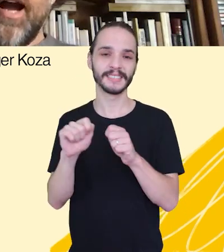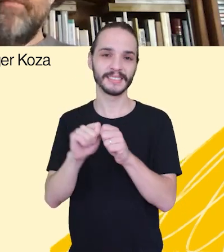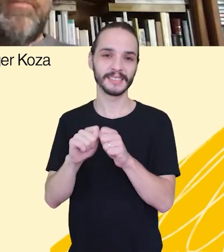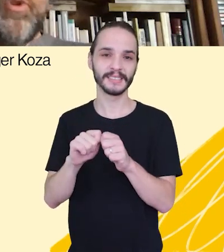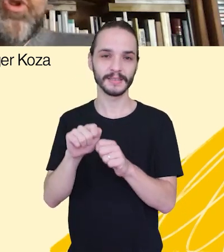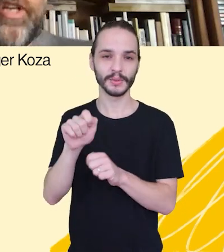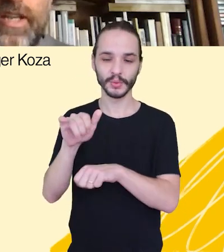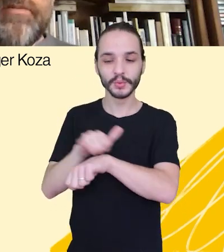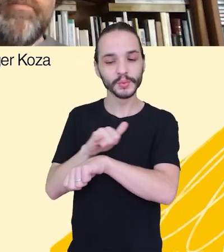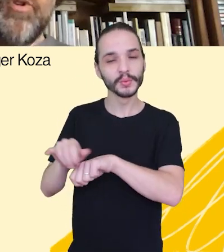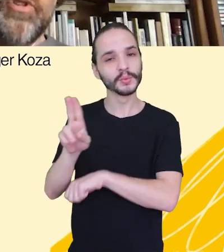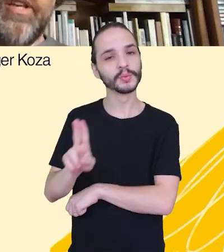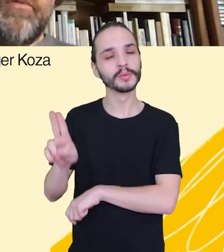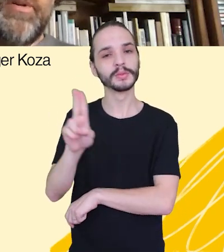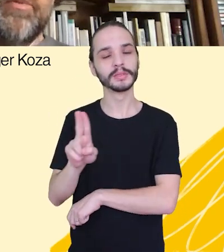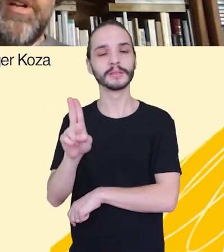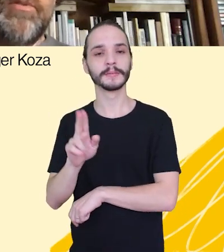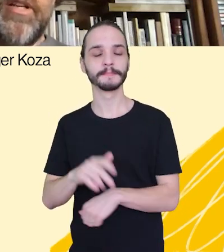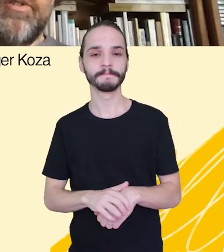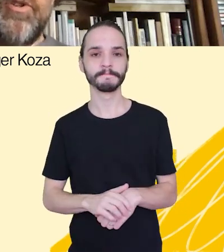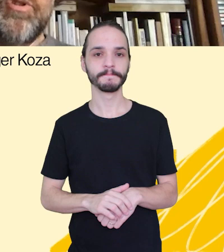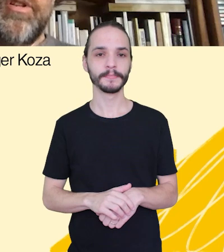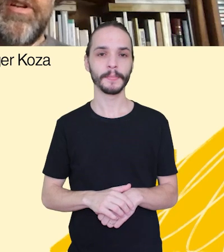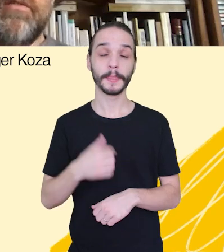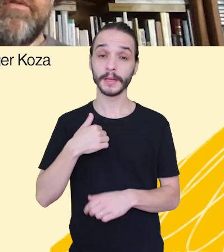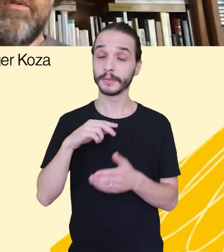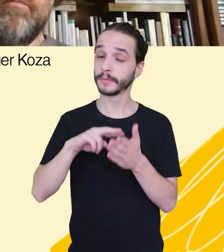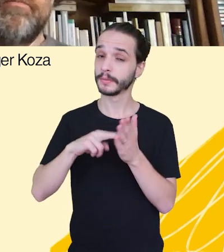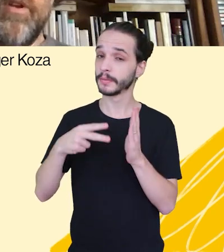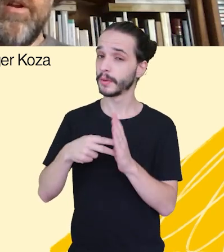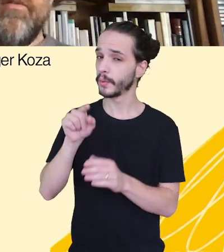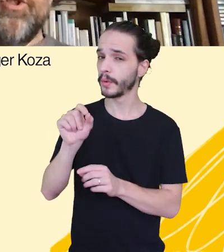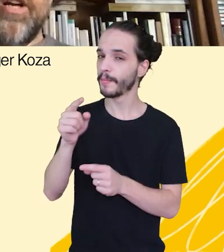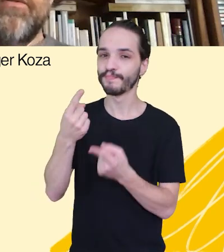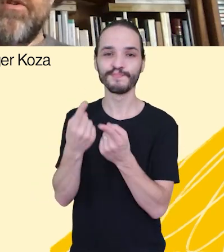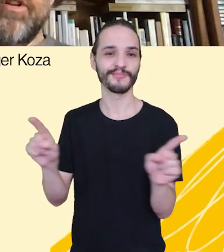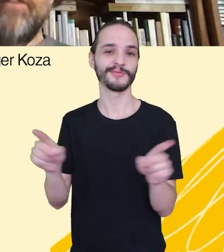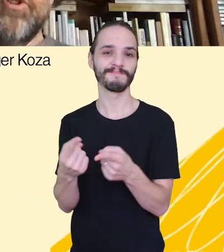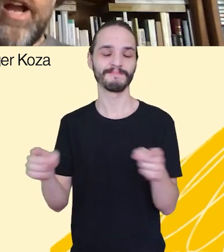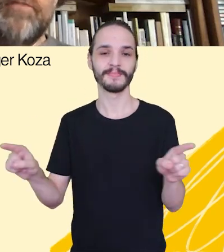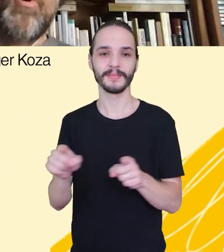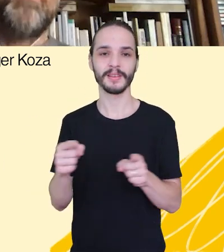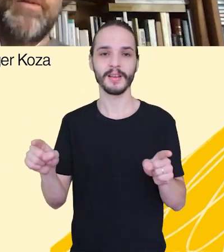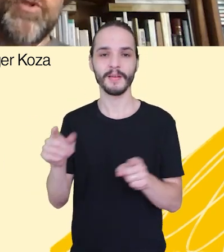I mean music. Music in film nowadays is usually just for counteracting problems